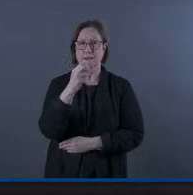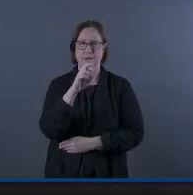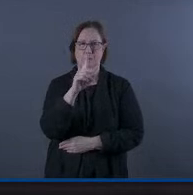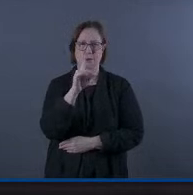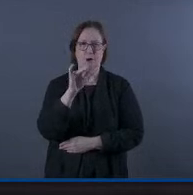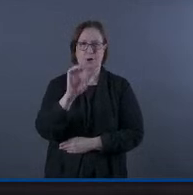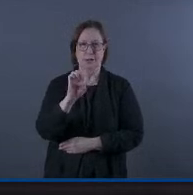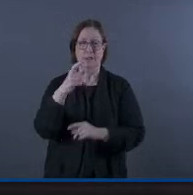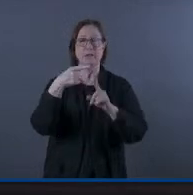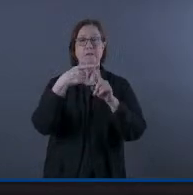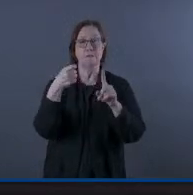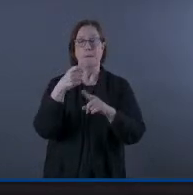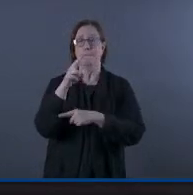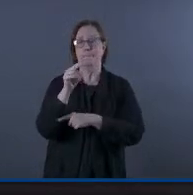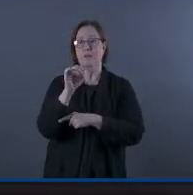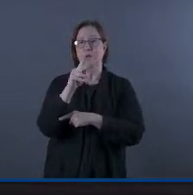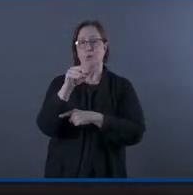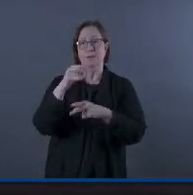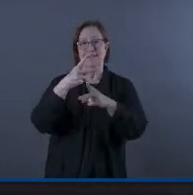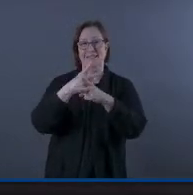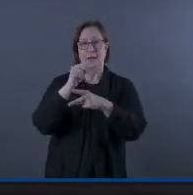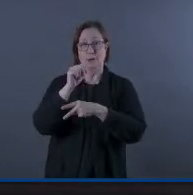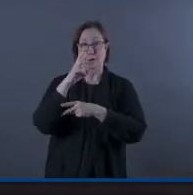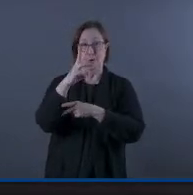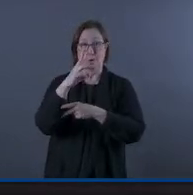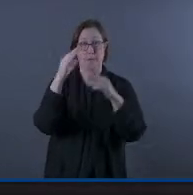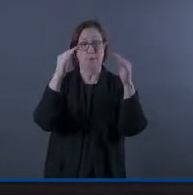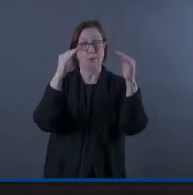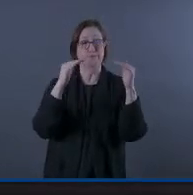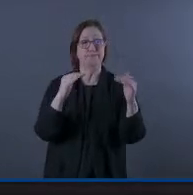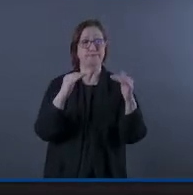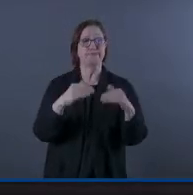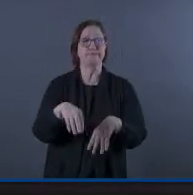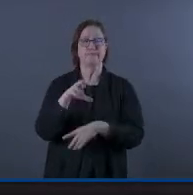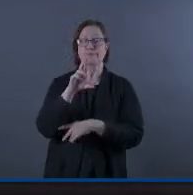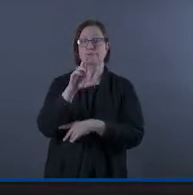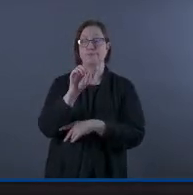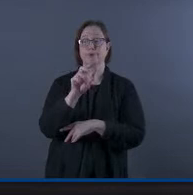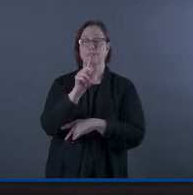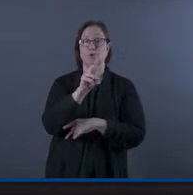Dr. Rodney Anderson, the president and CEO of Family Care Network,